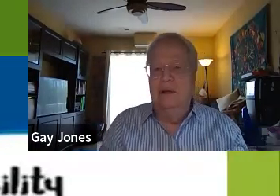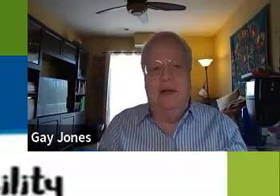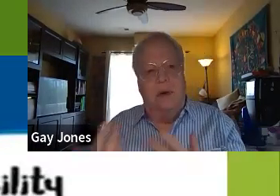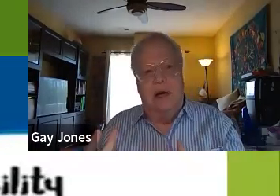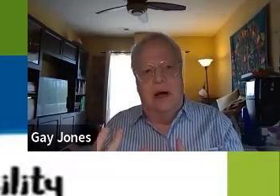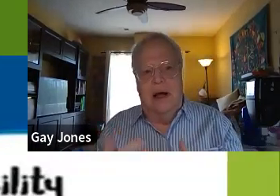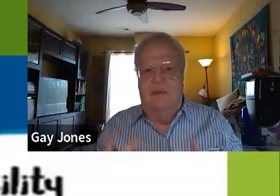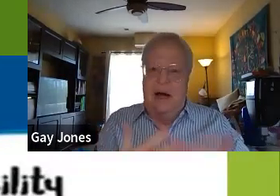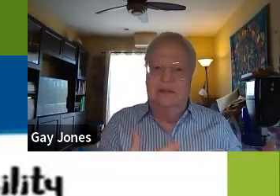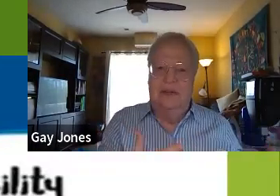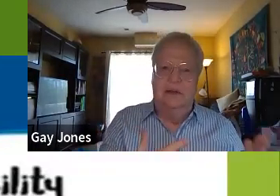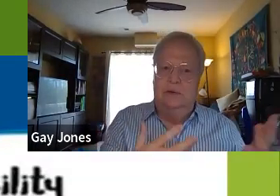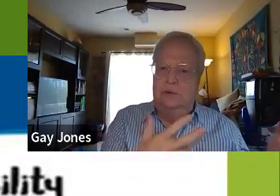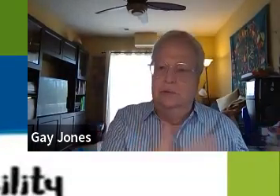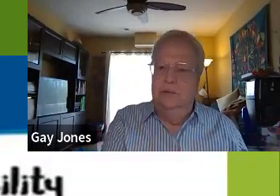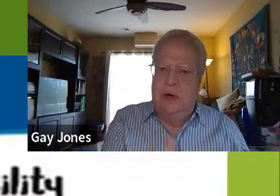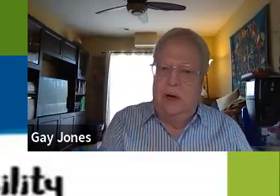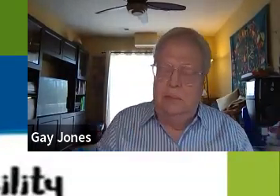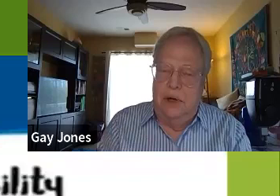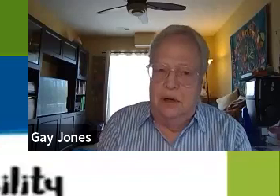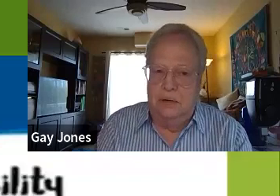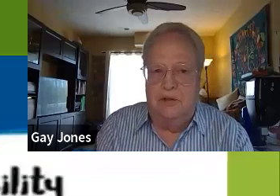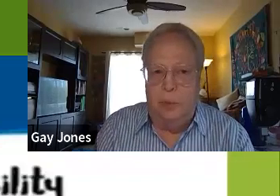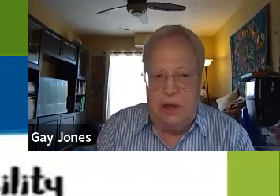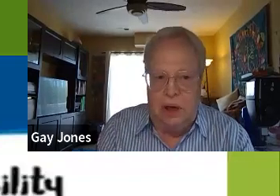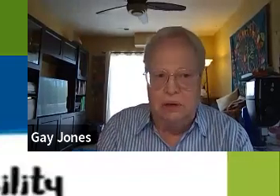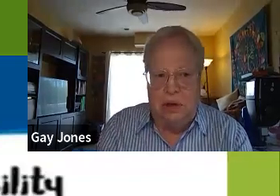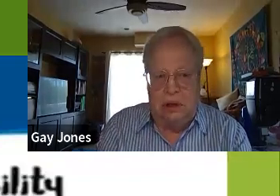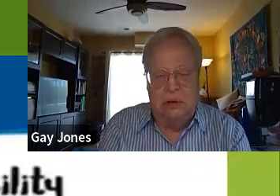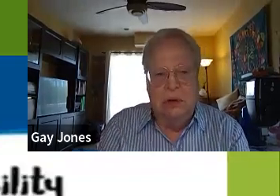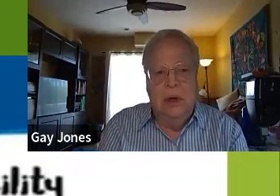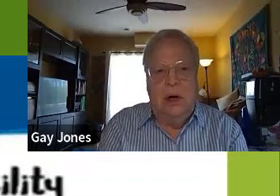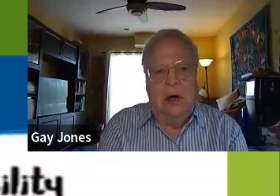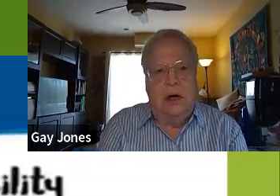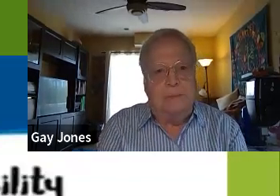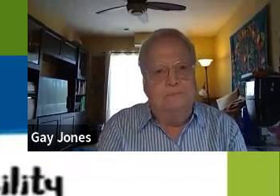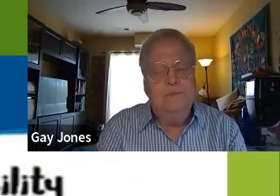They may not have the access that everybody else does.